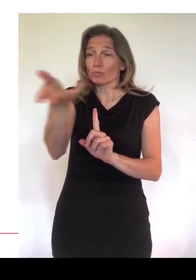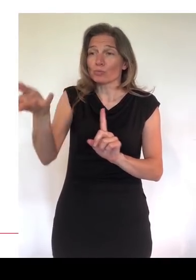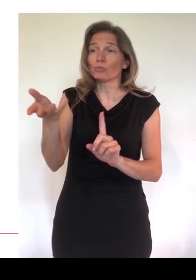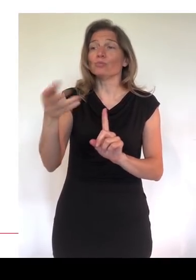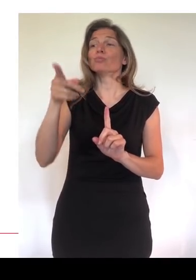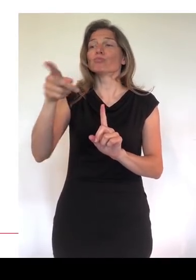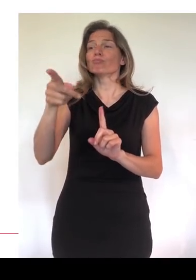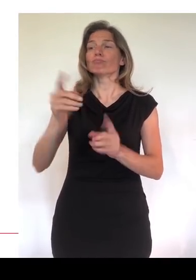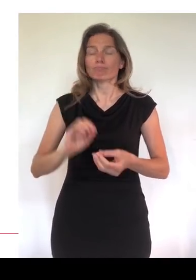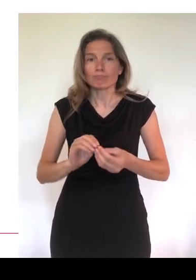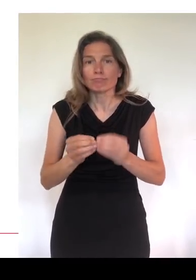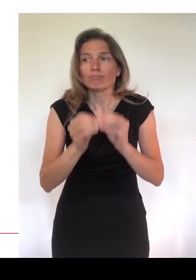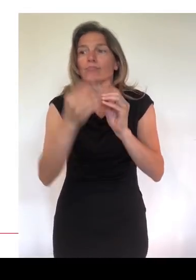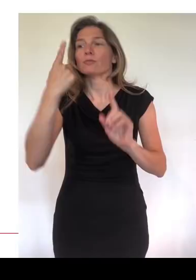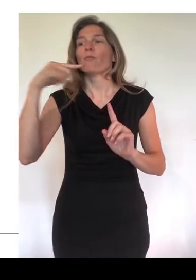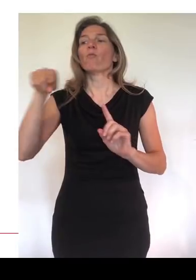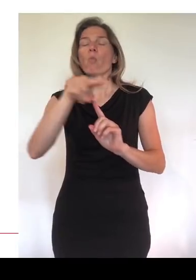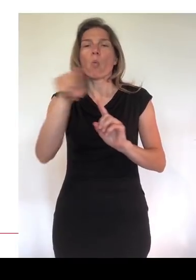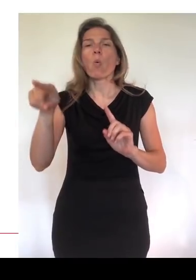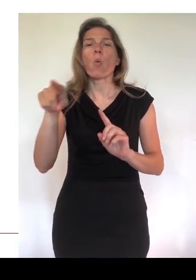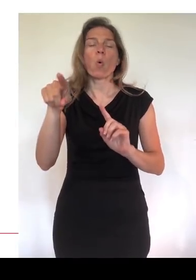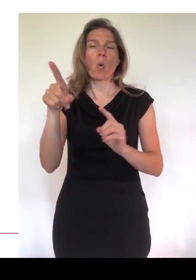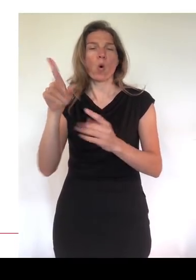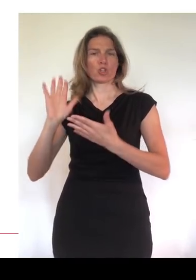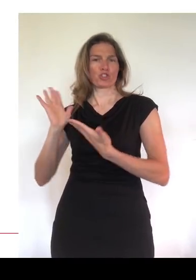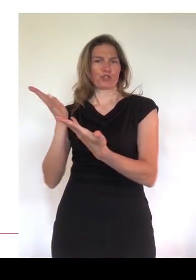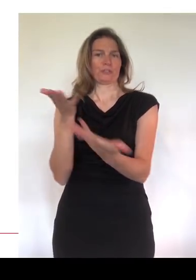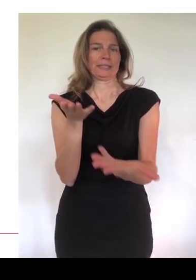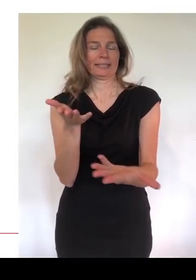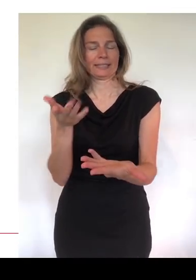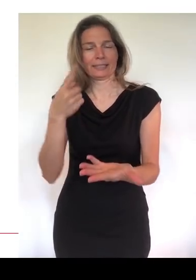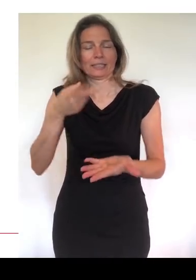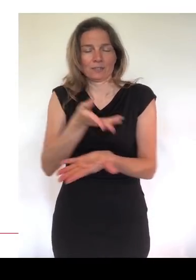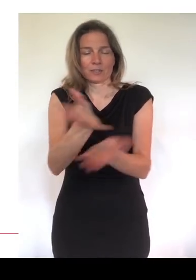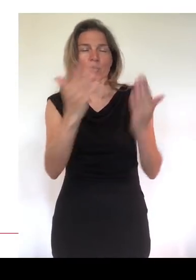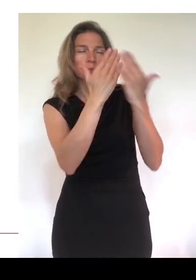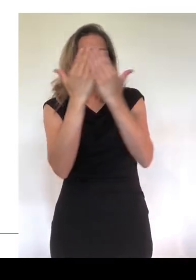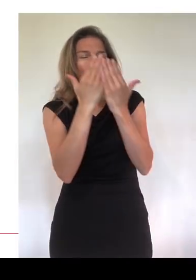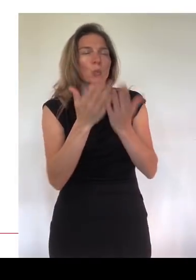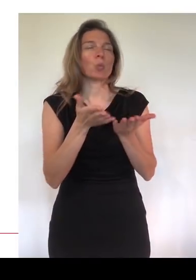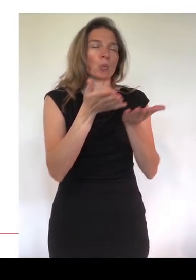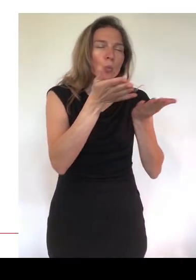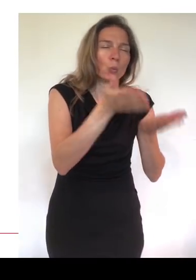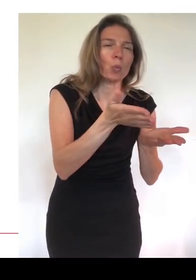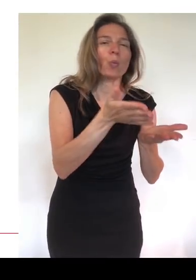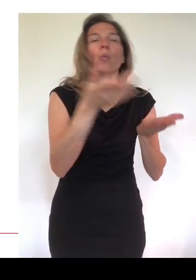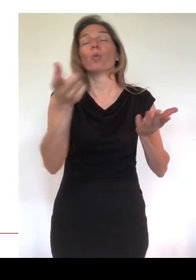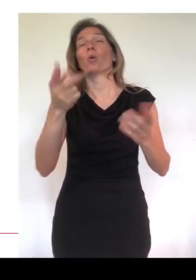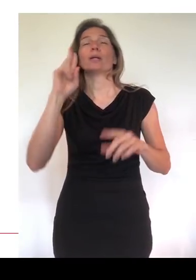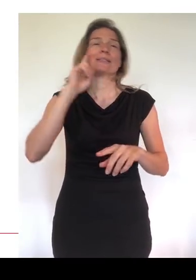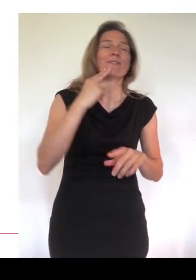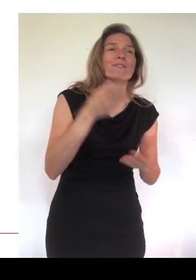our education departments we offer education for and care for children who